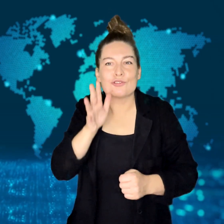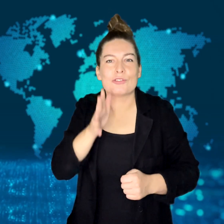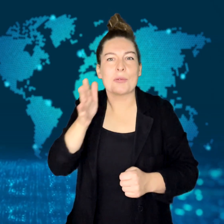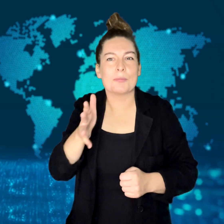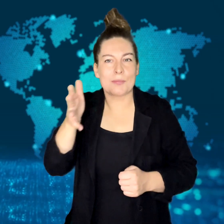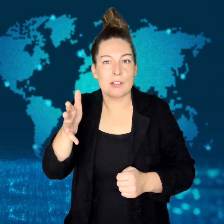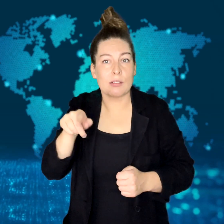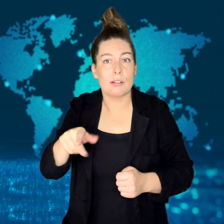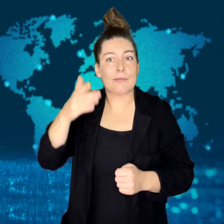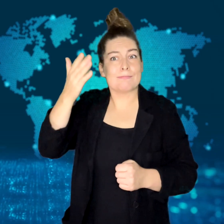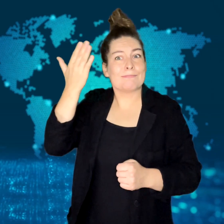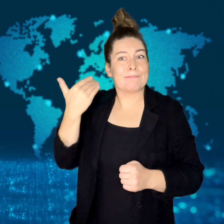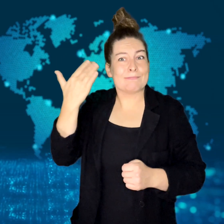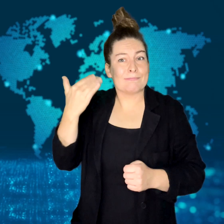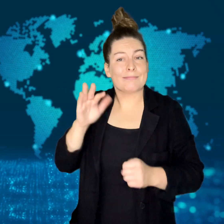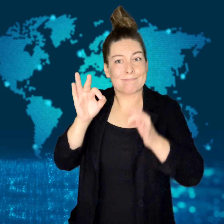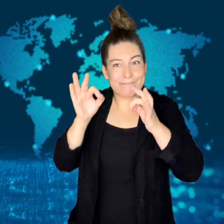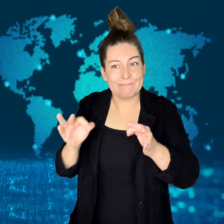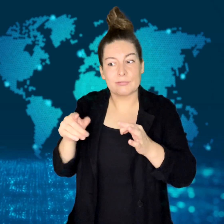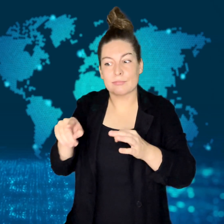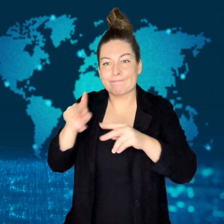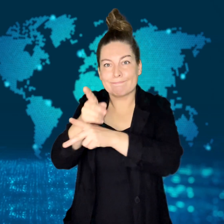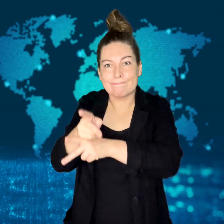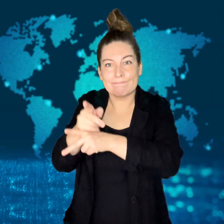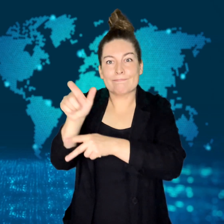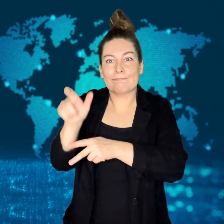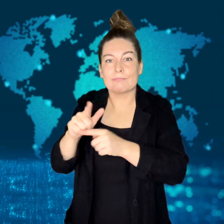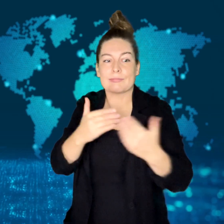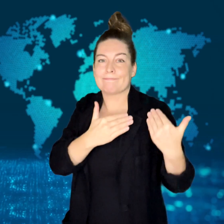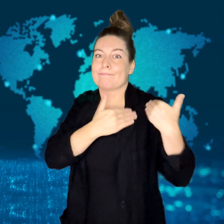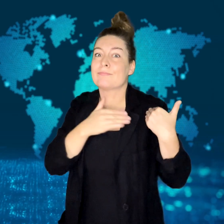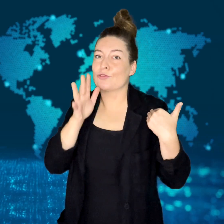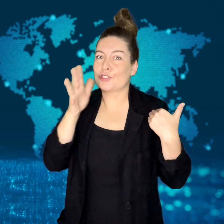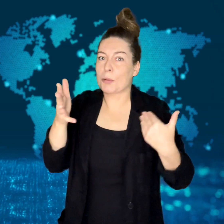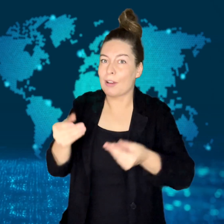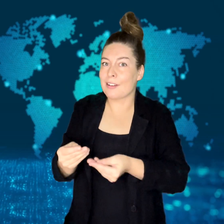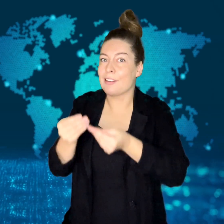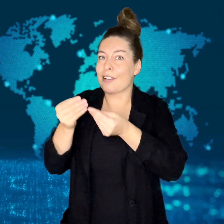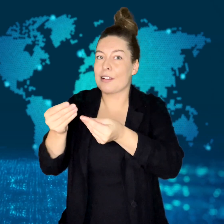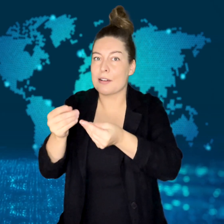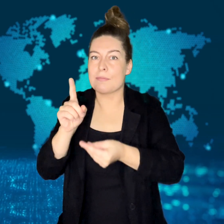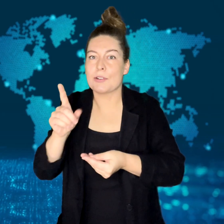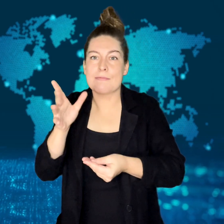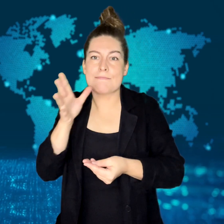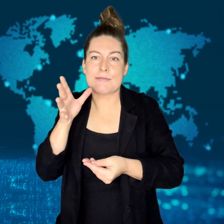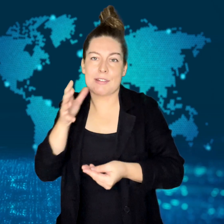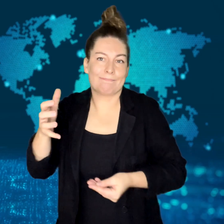who had been given custody of him before his disappearance.